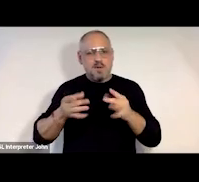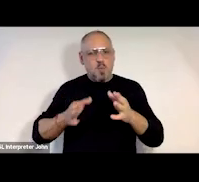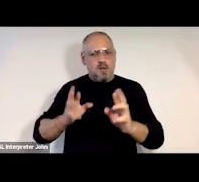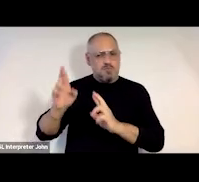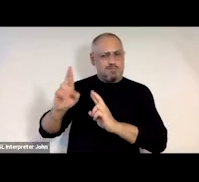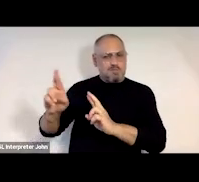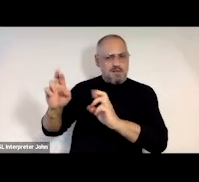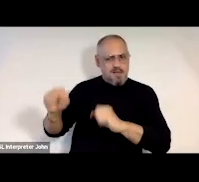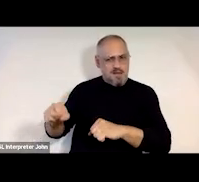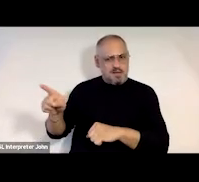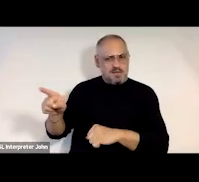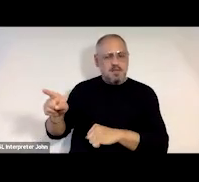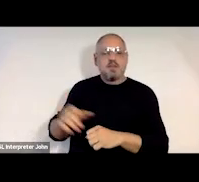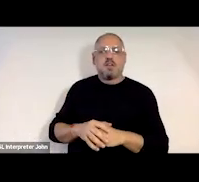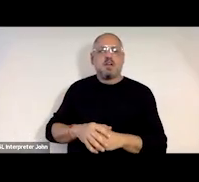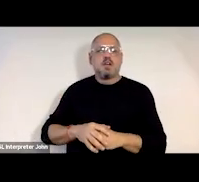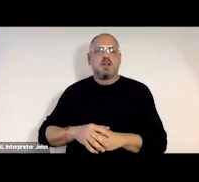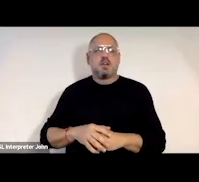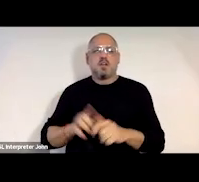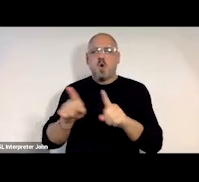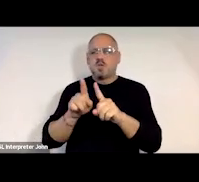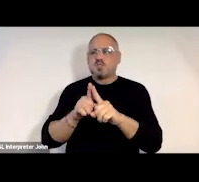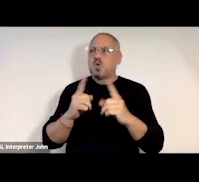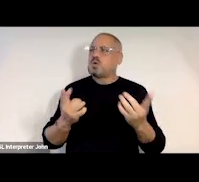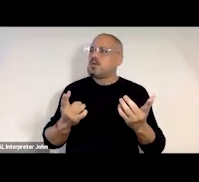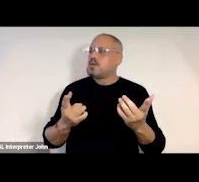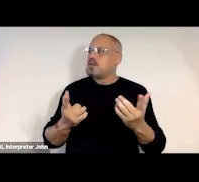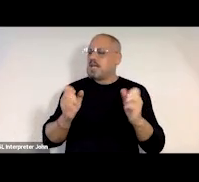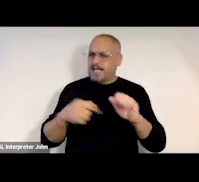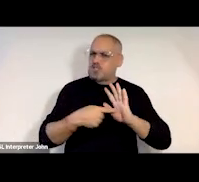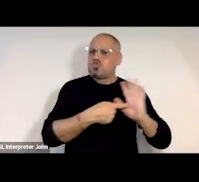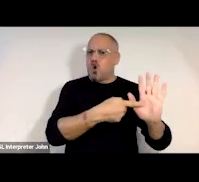and that can illustrate through what we write